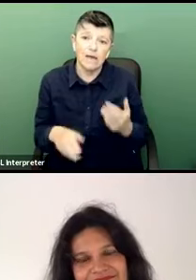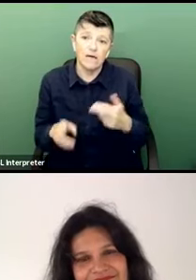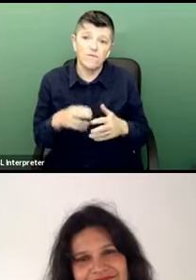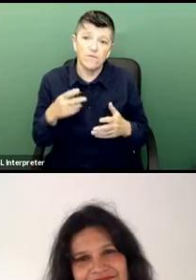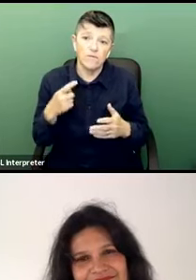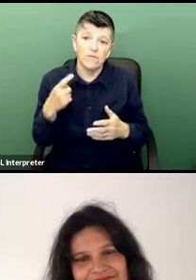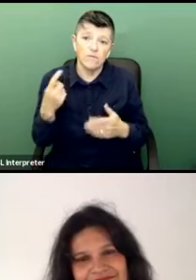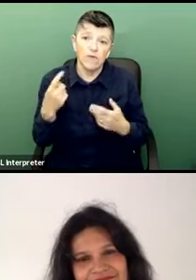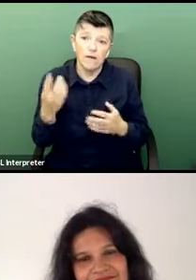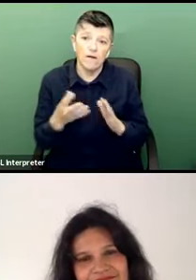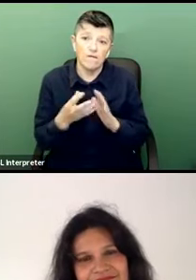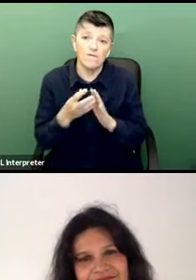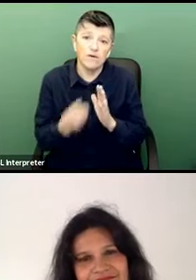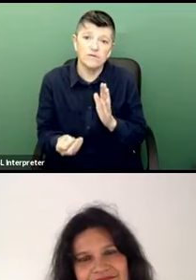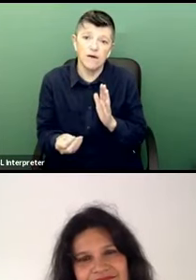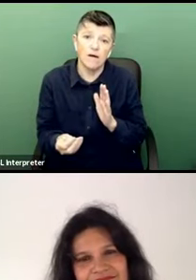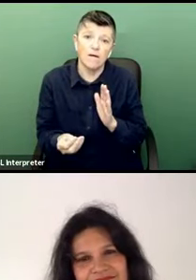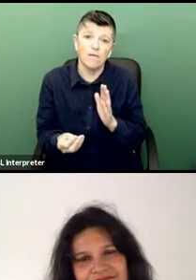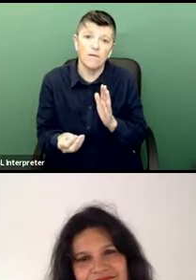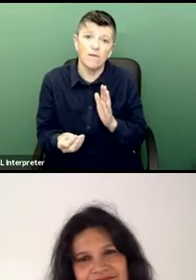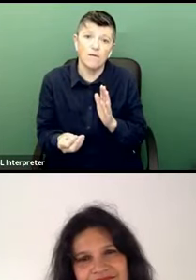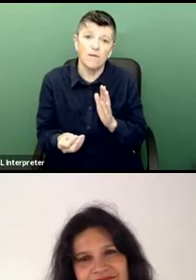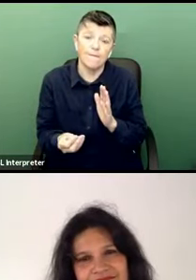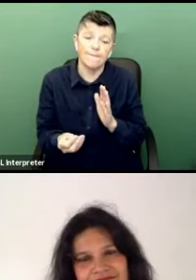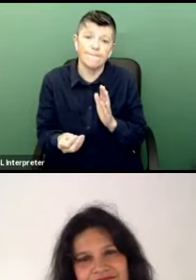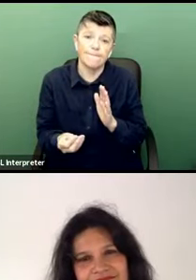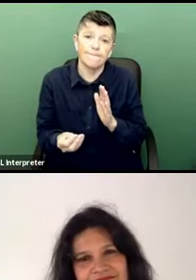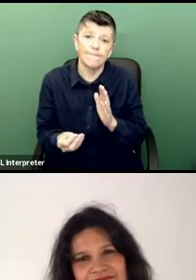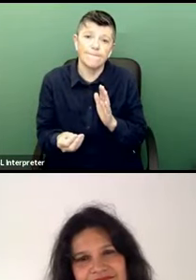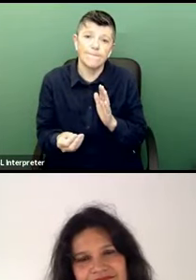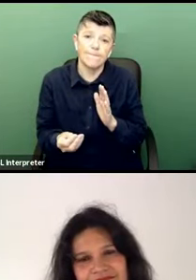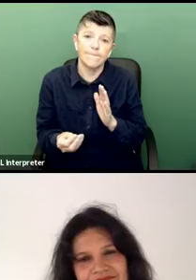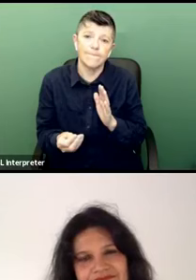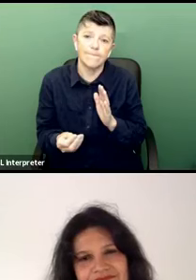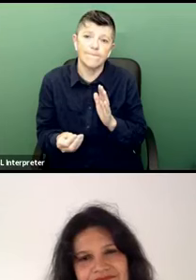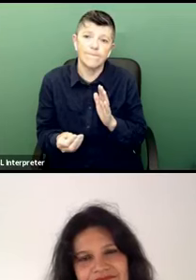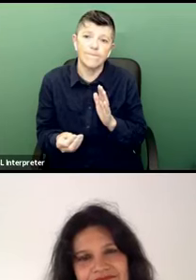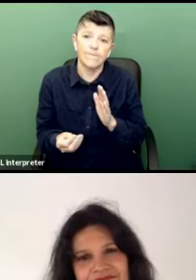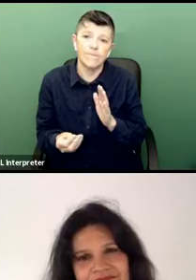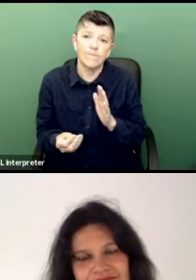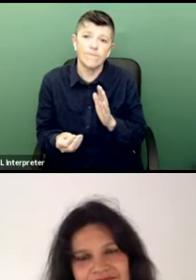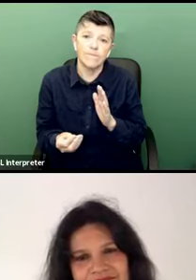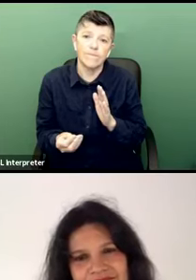from Simon Cole an alternative tour guide and he's asking outside the